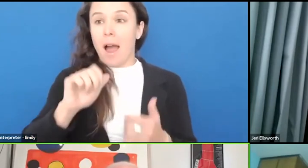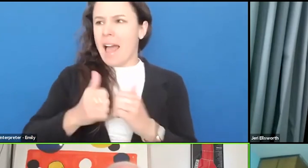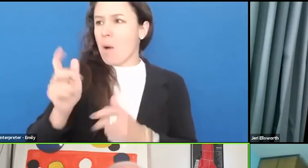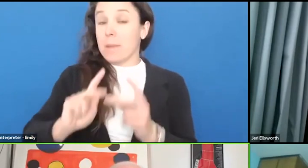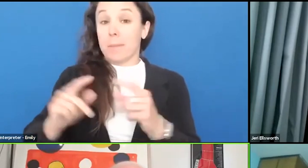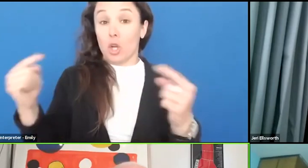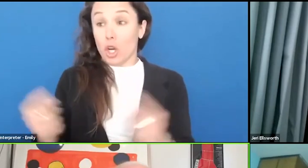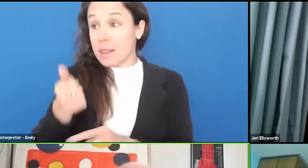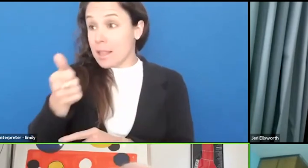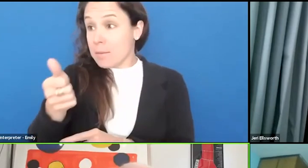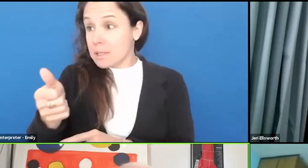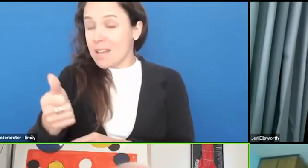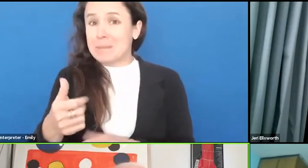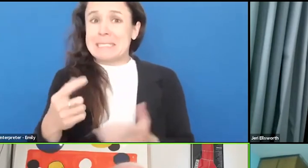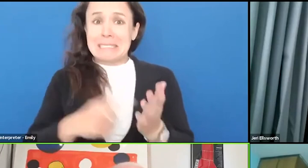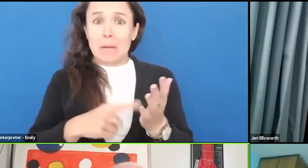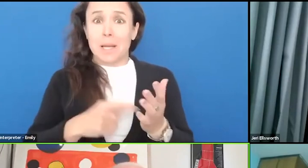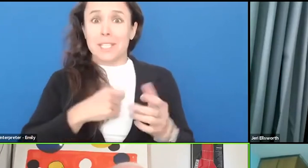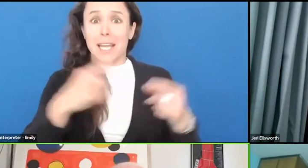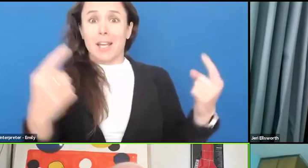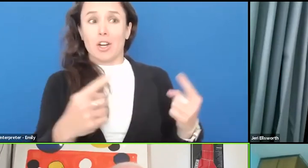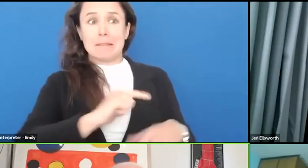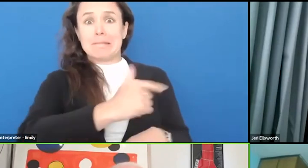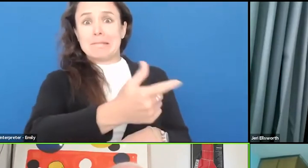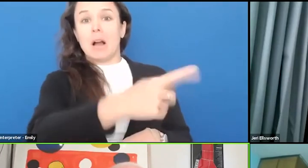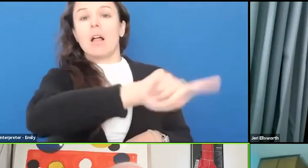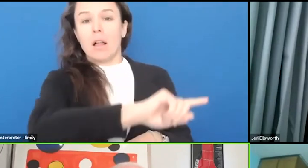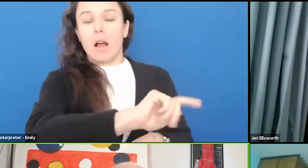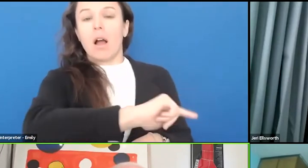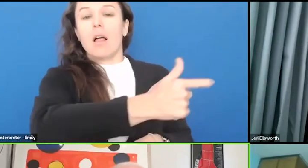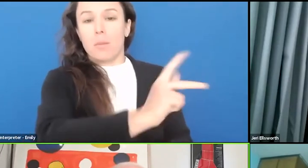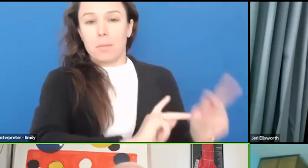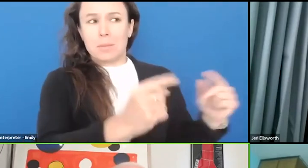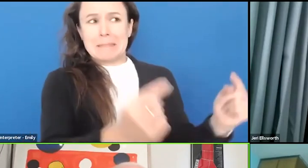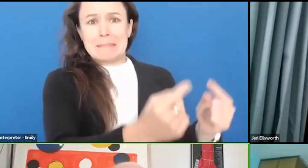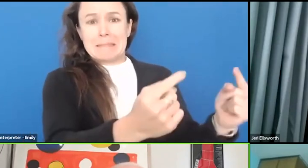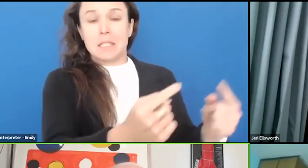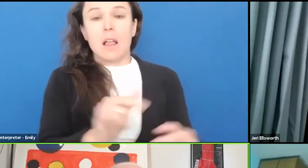but what they can do to hurt others, and so you know, your example of holding your phone in your